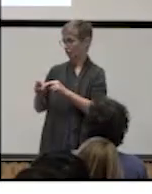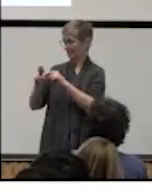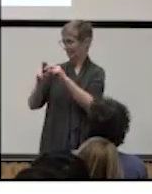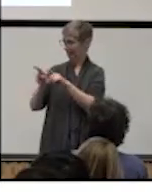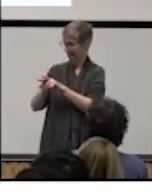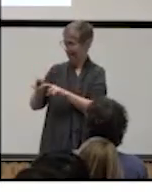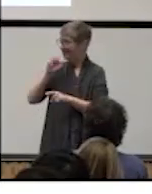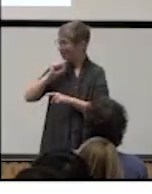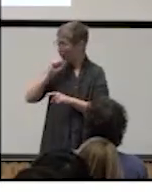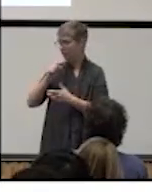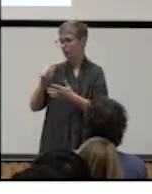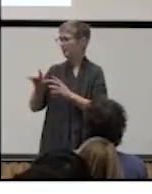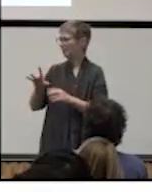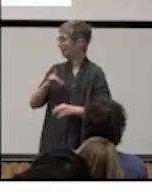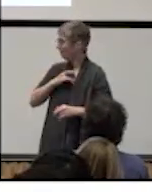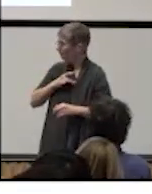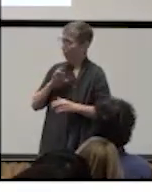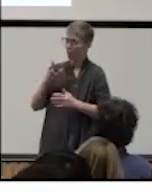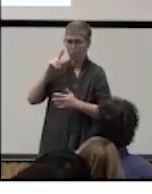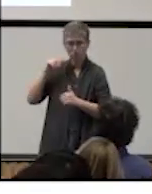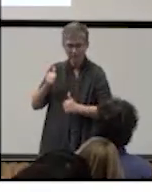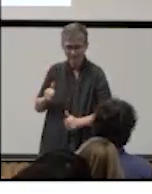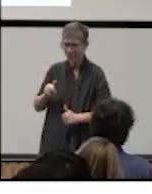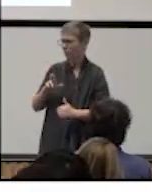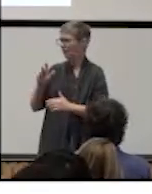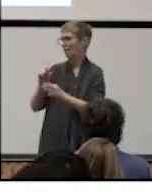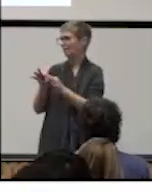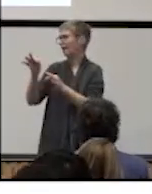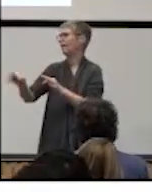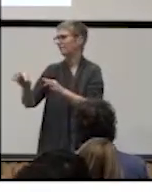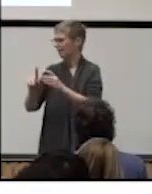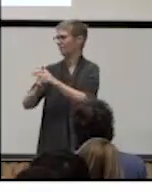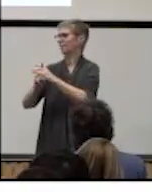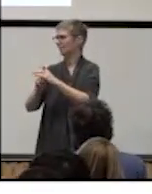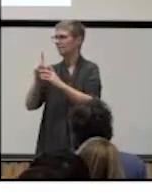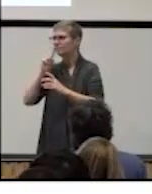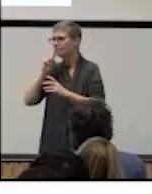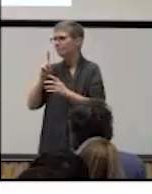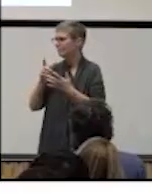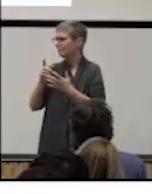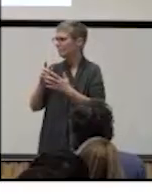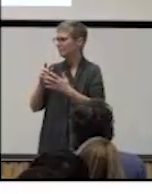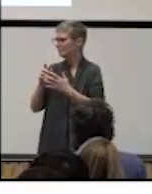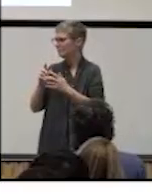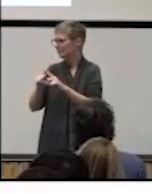age due to acquired or progressive or late onset types of hearing differences, reaching up to 1 in 5 children